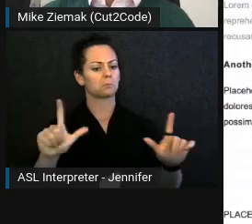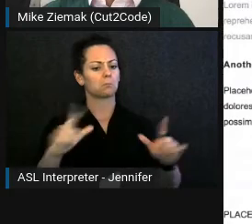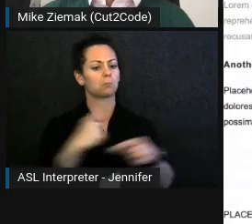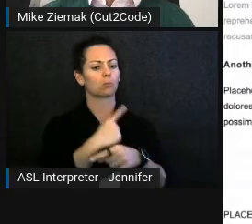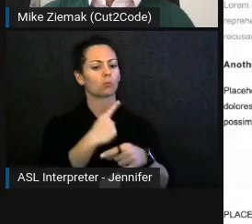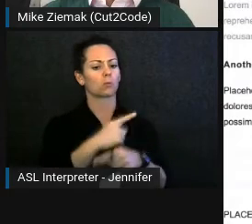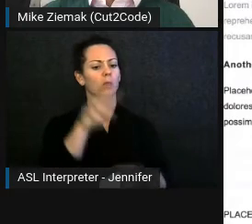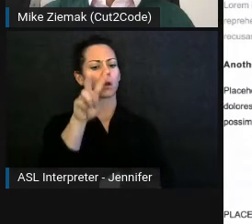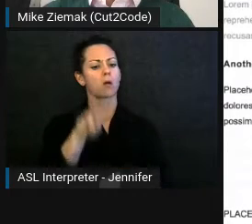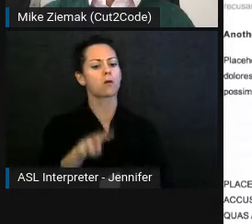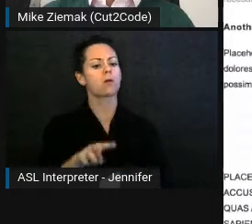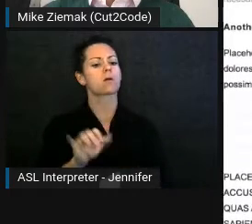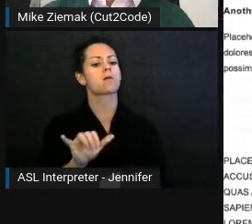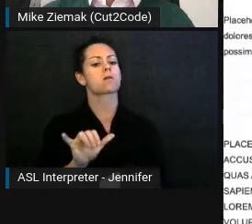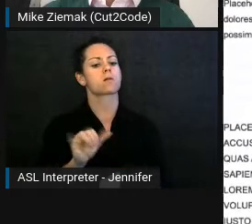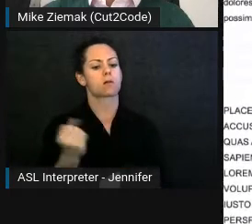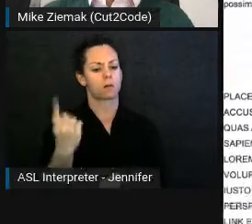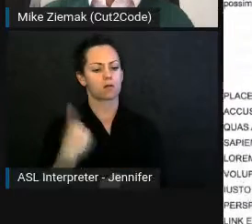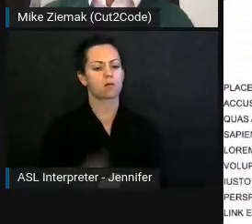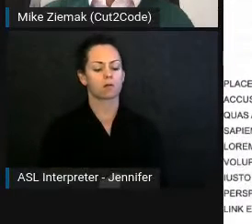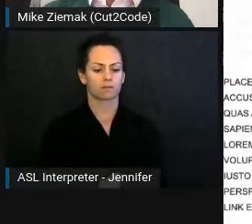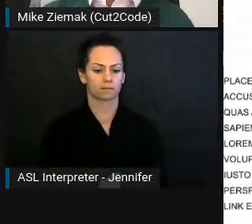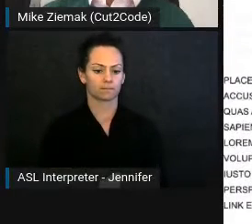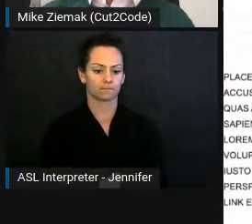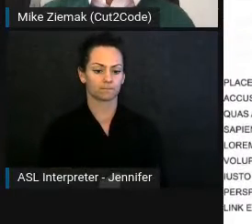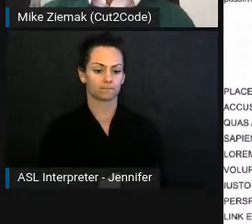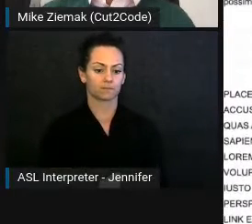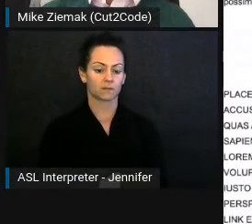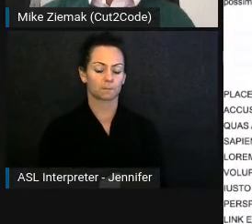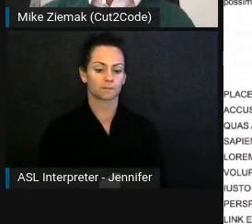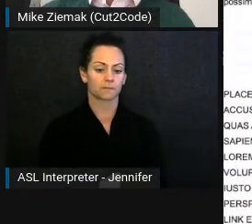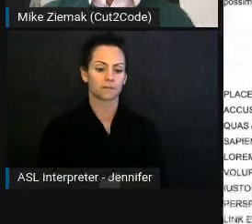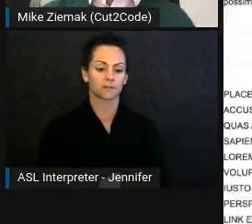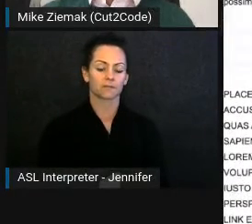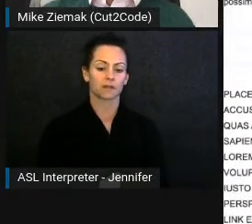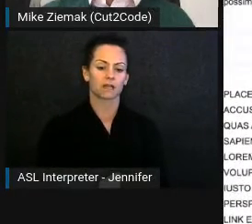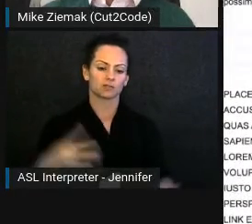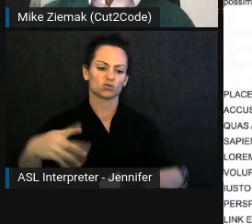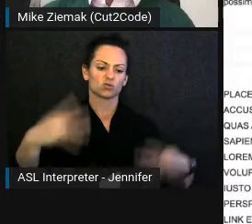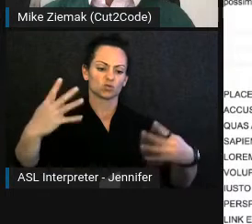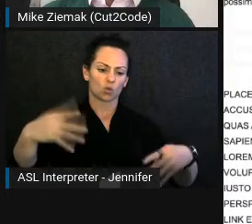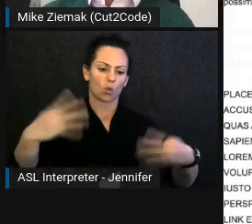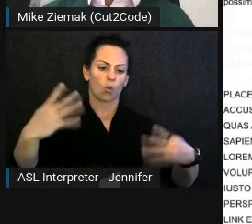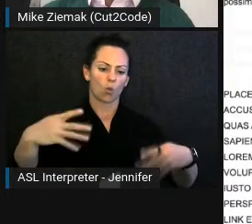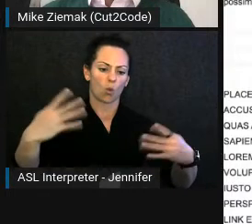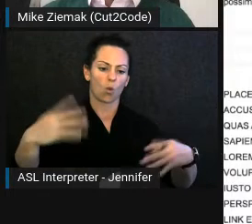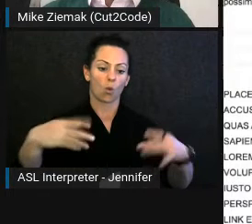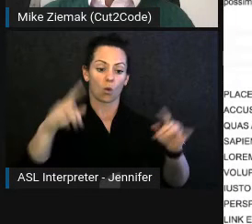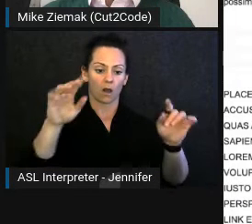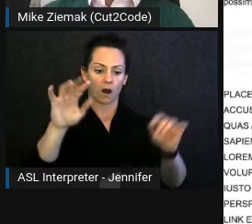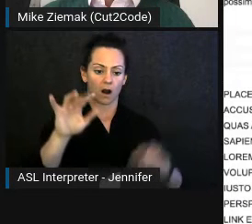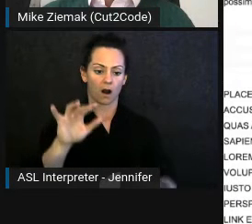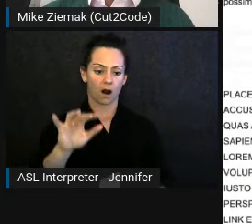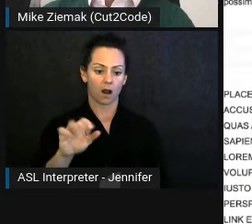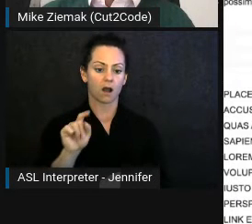Let's scroll to this one. Well, another thing that should be amended here, is the color contrast.